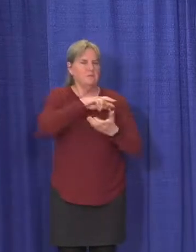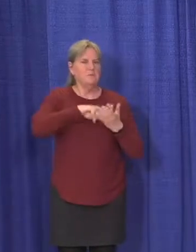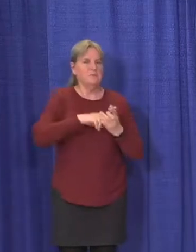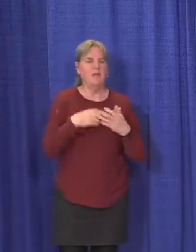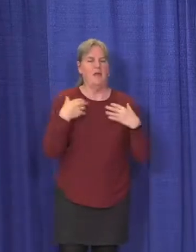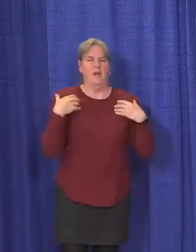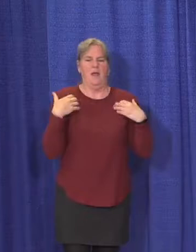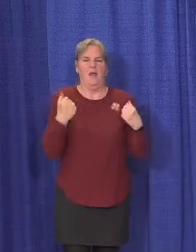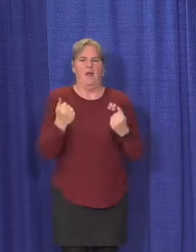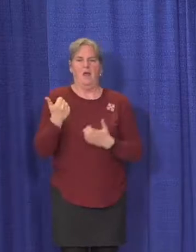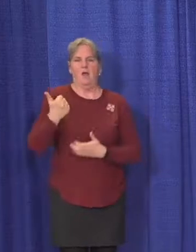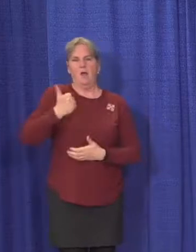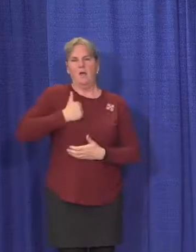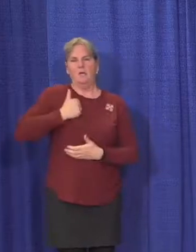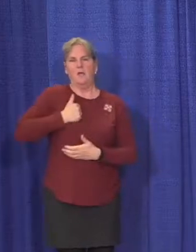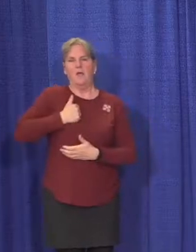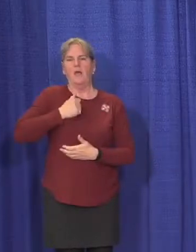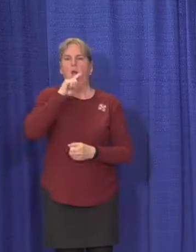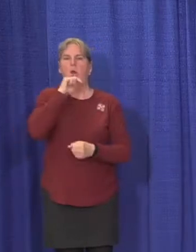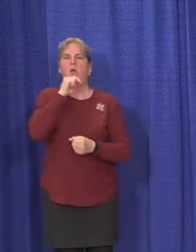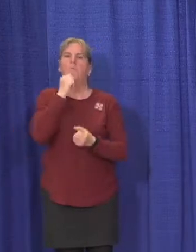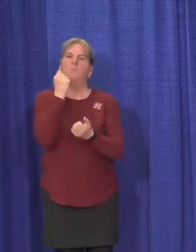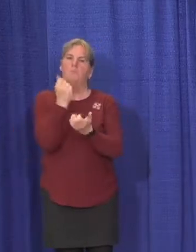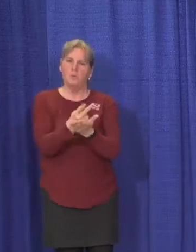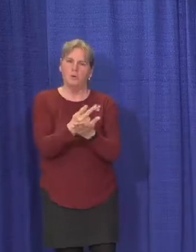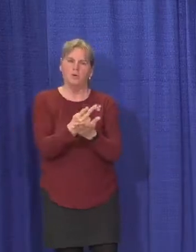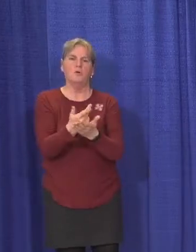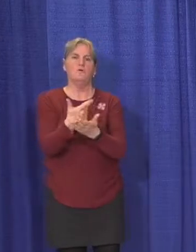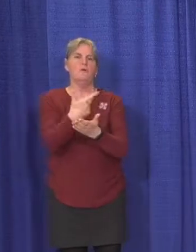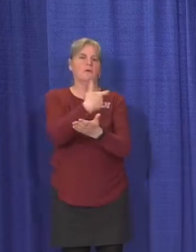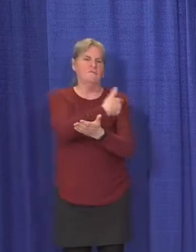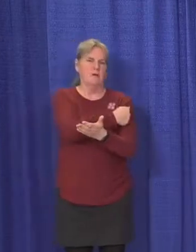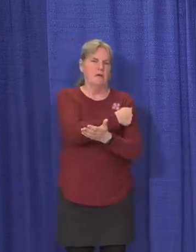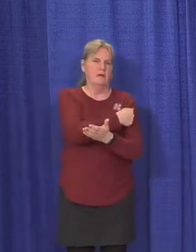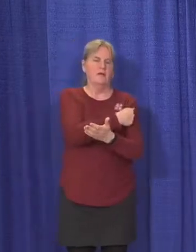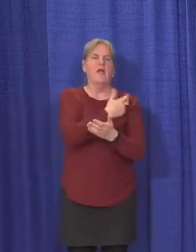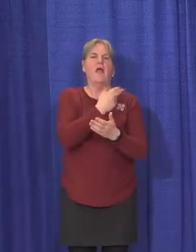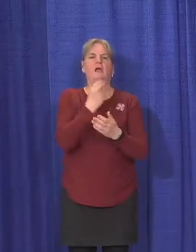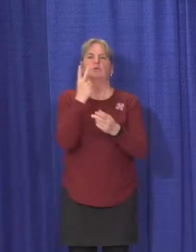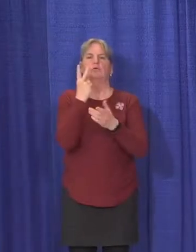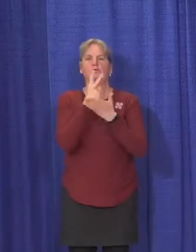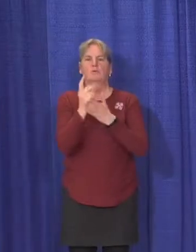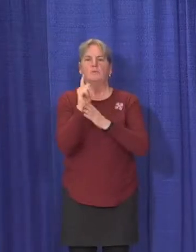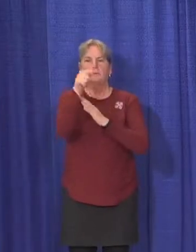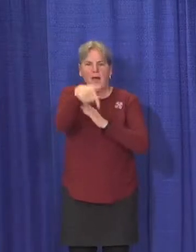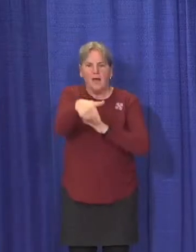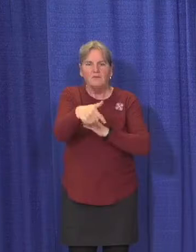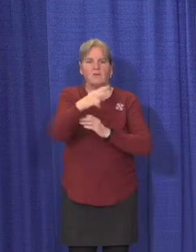Fully vaccinated means with a Health Canada approved vaccine fall 12 weeks after the second